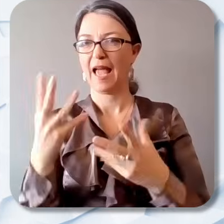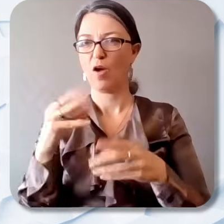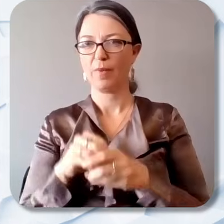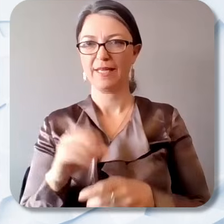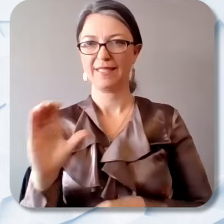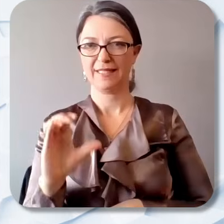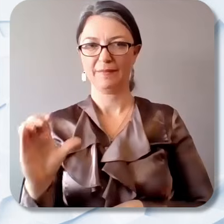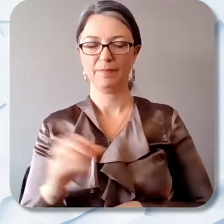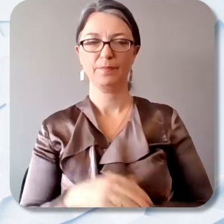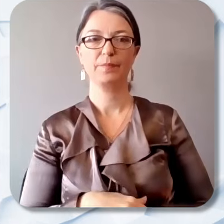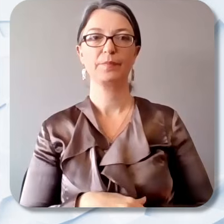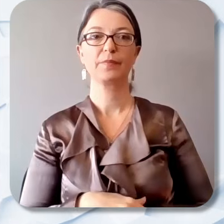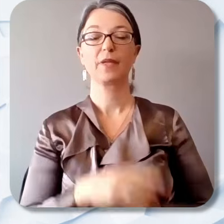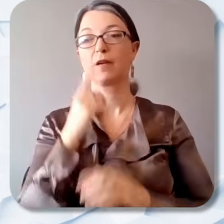So let's take an example.